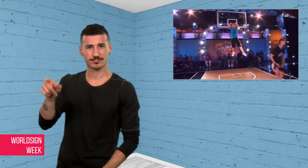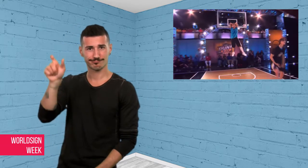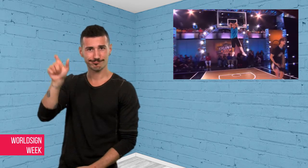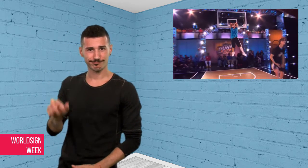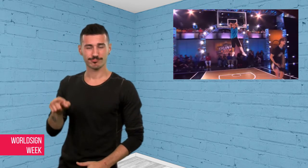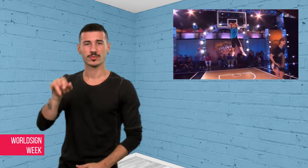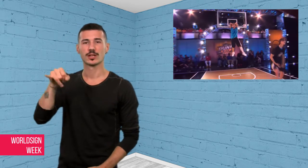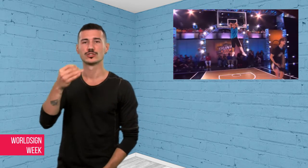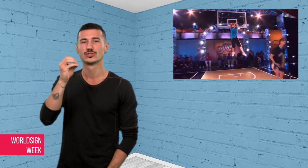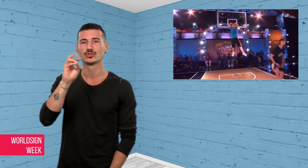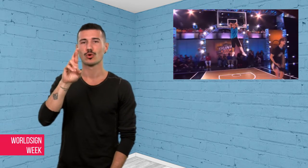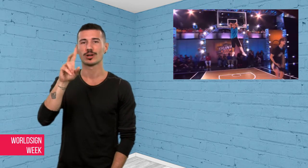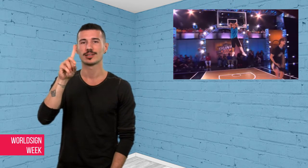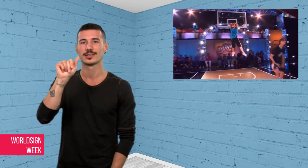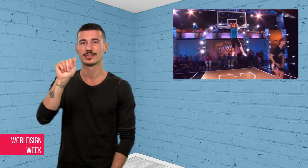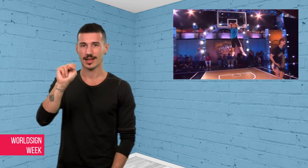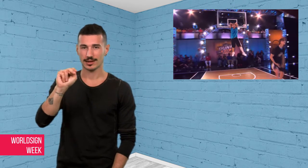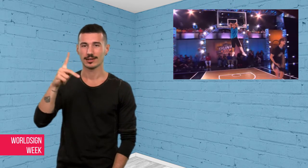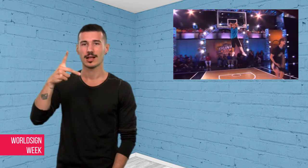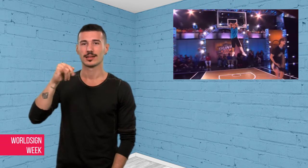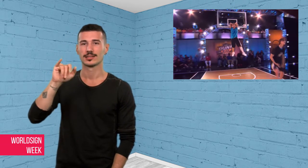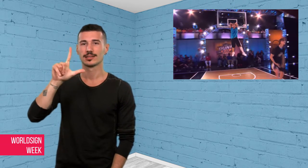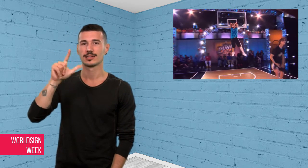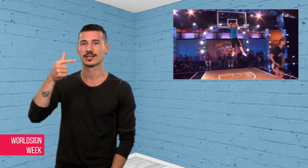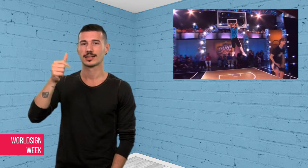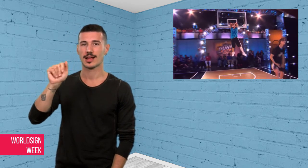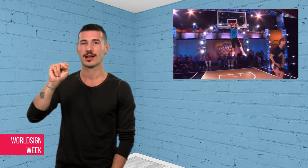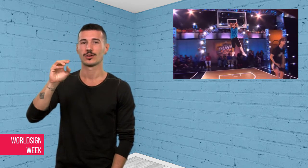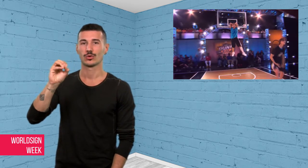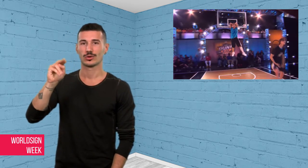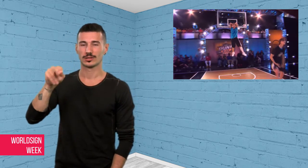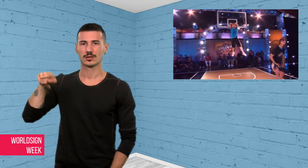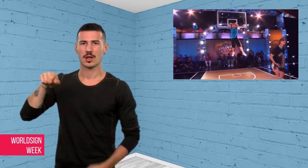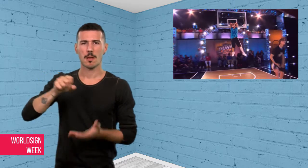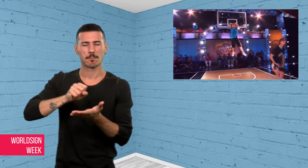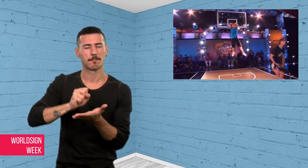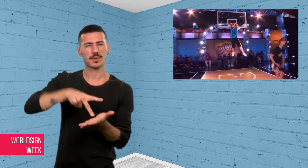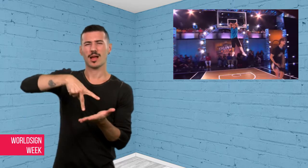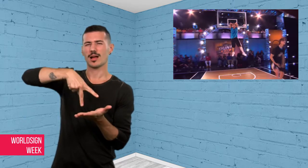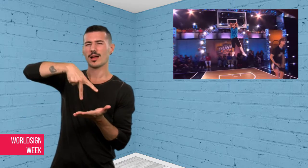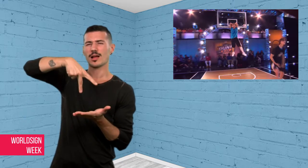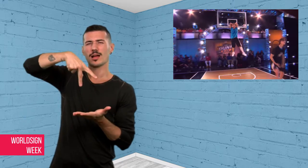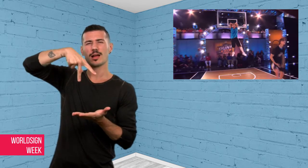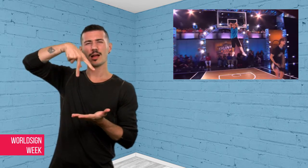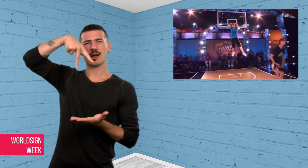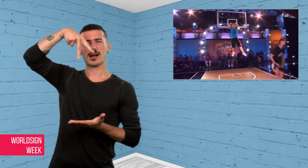This guy Jordan Kilganon, he leaps into the